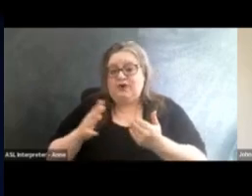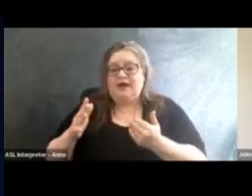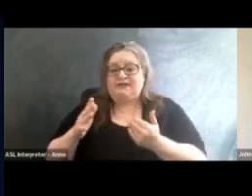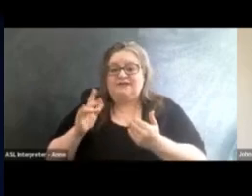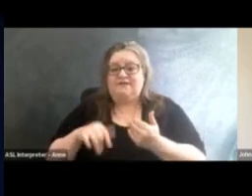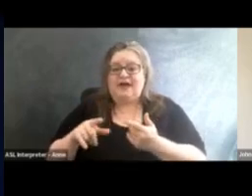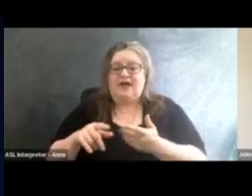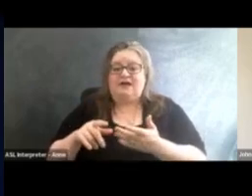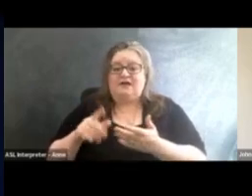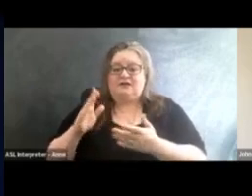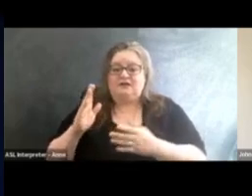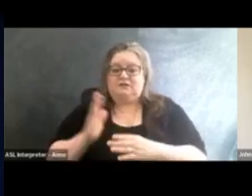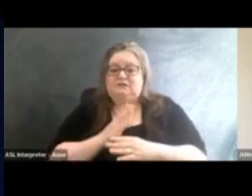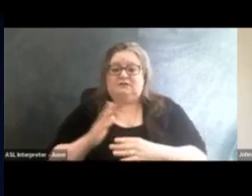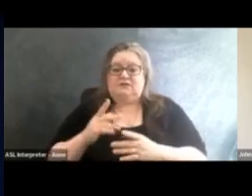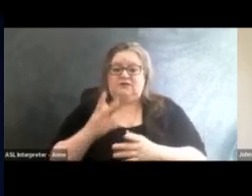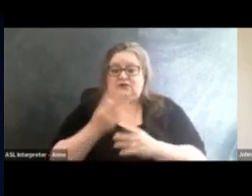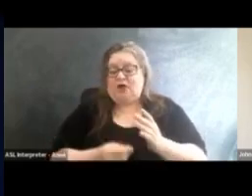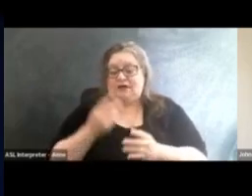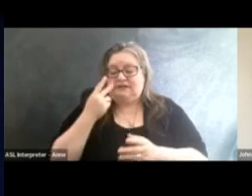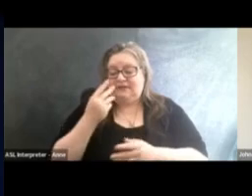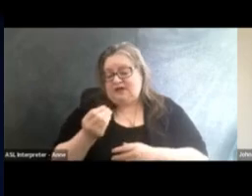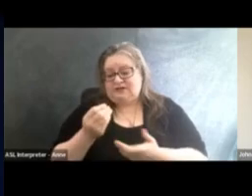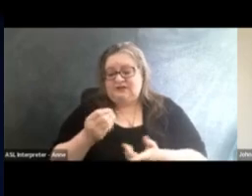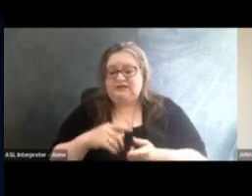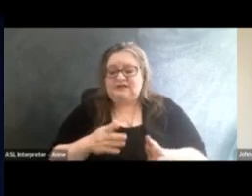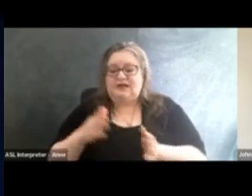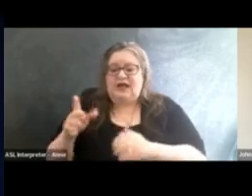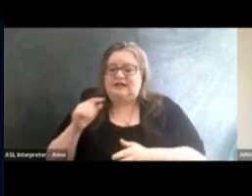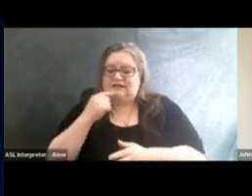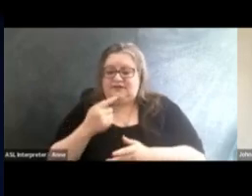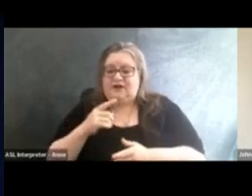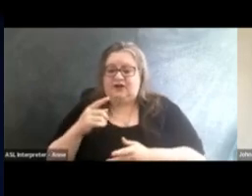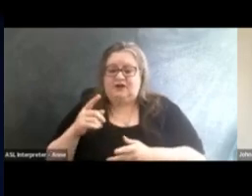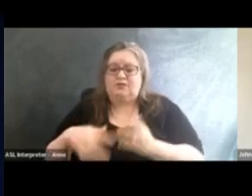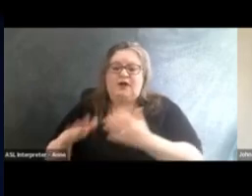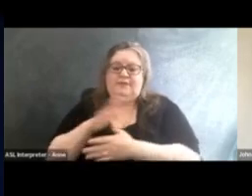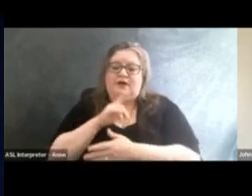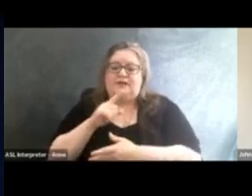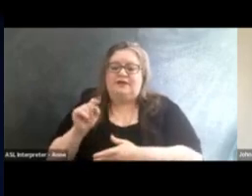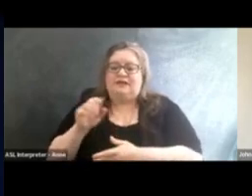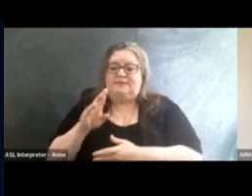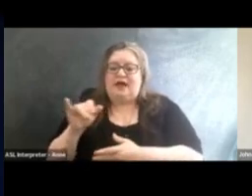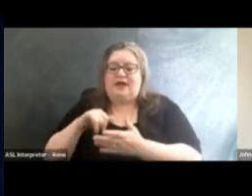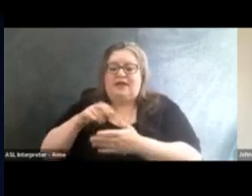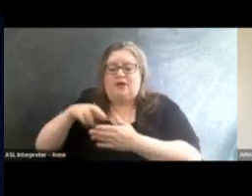that's the those with loss of consciousness and severe TBI, primarily being those that result in coma. The field is